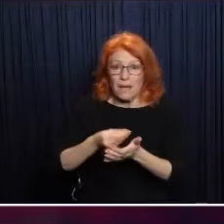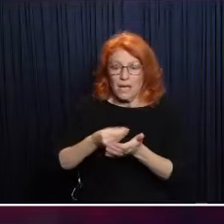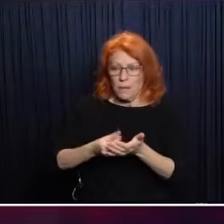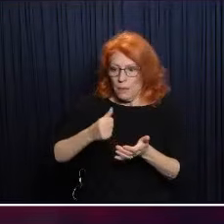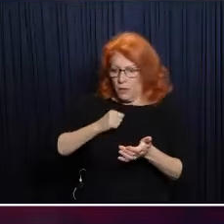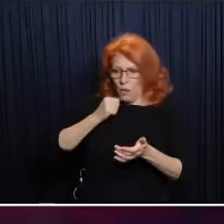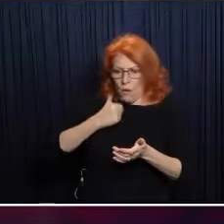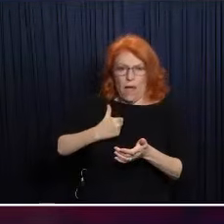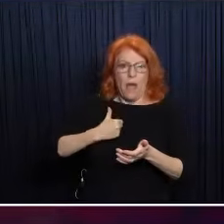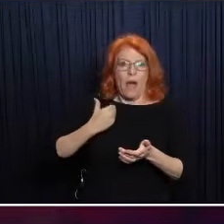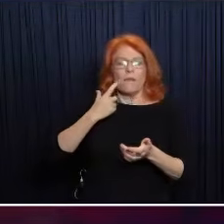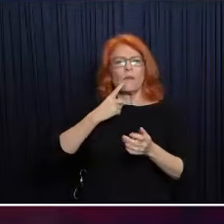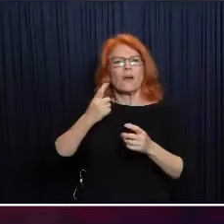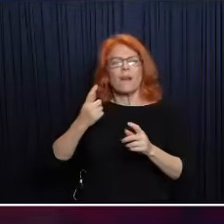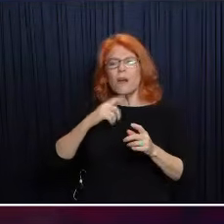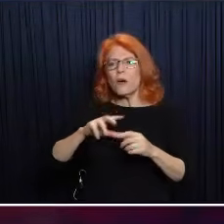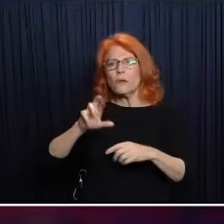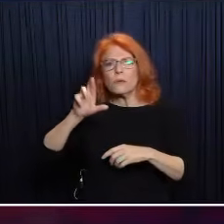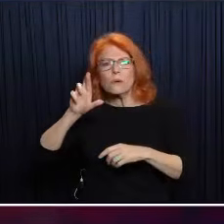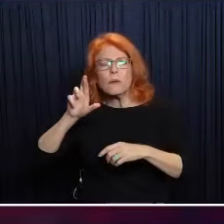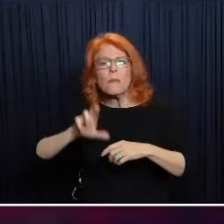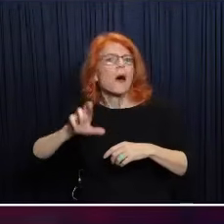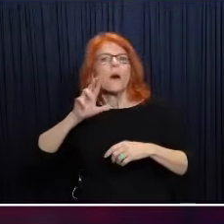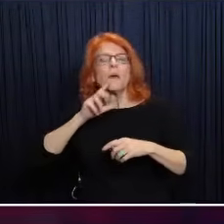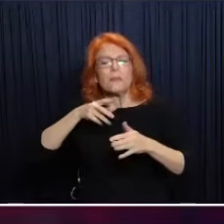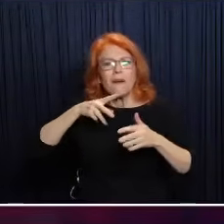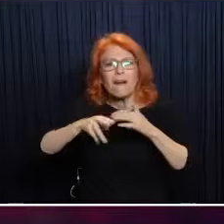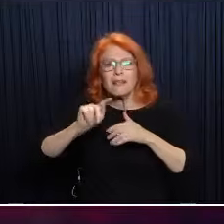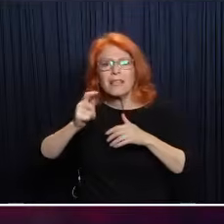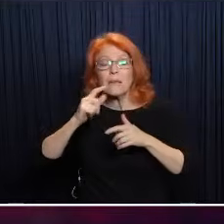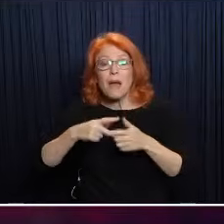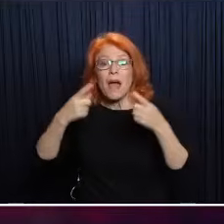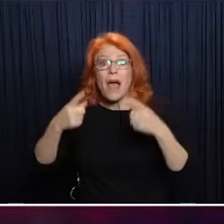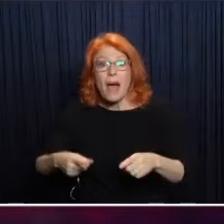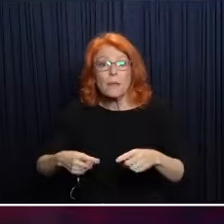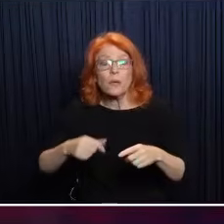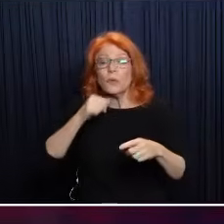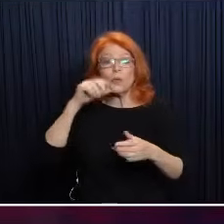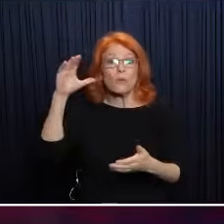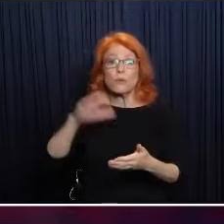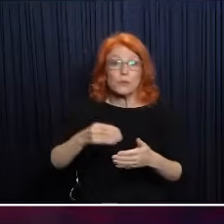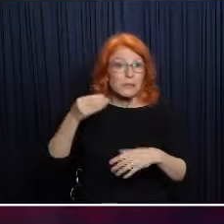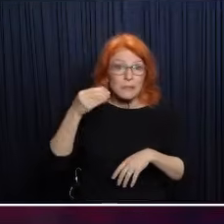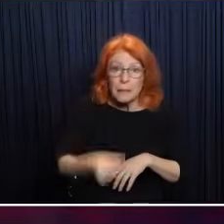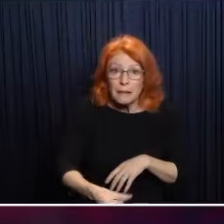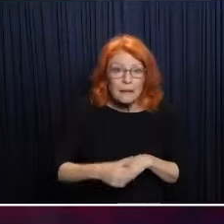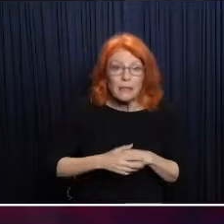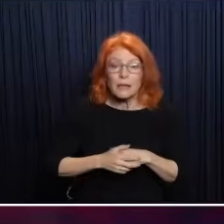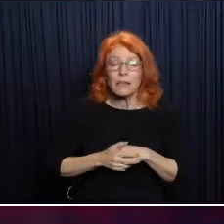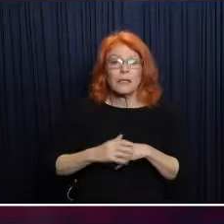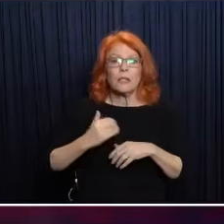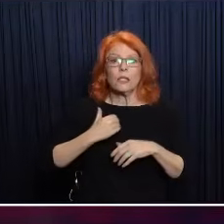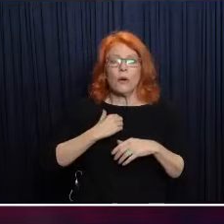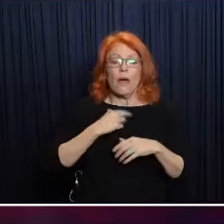COUNTRY HAS A MASSIVE DEBT PROBLEM. WE ARE SPENDING MONEY WE DON'T HAVE.